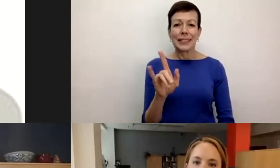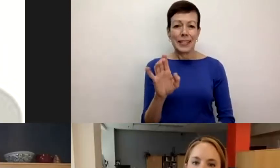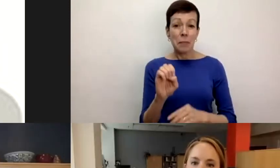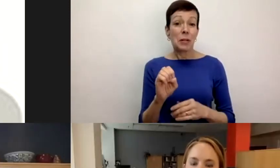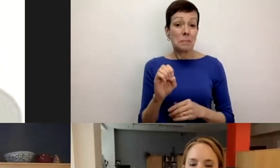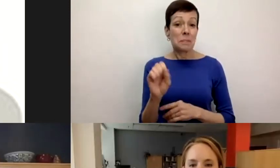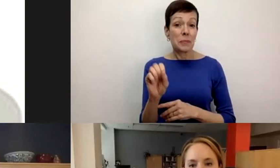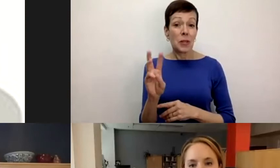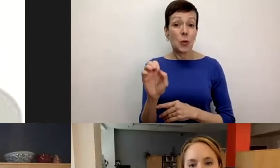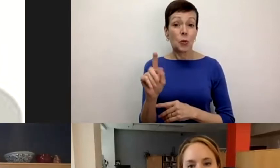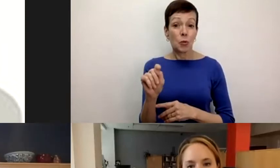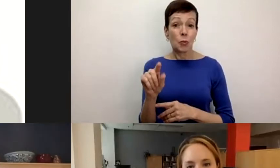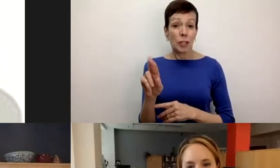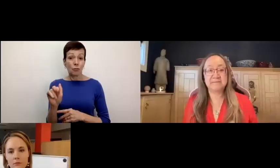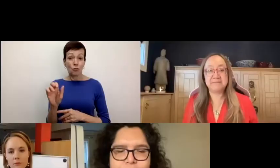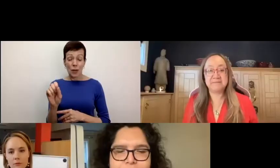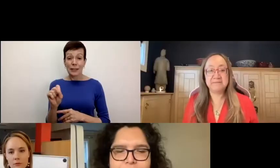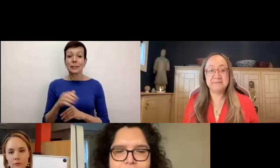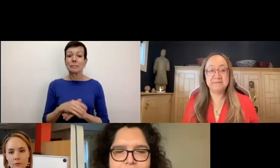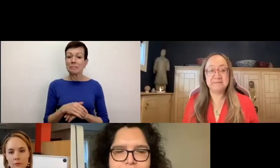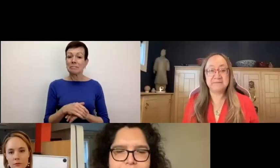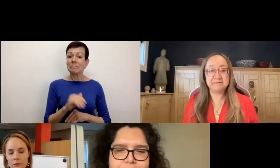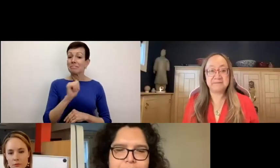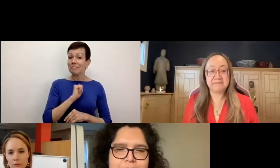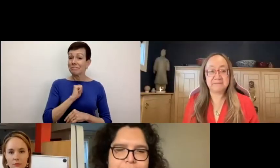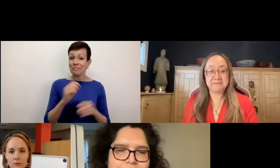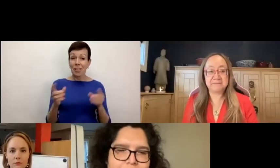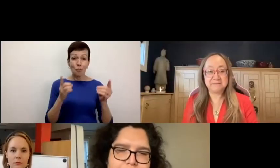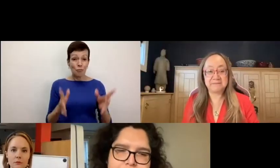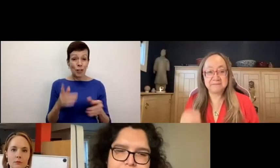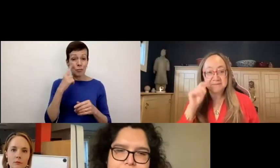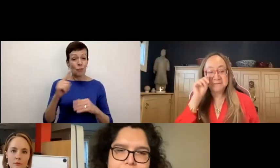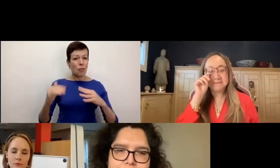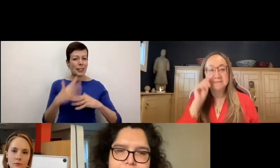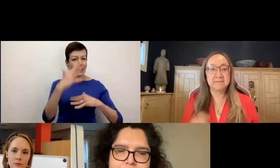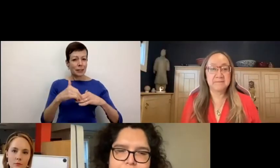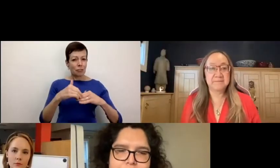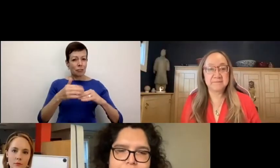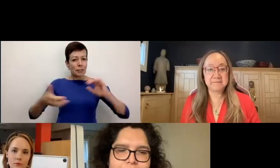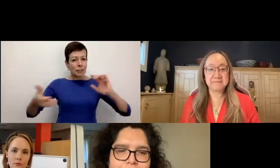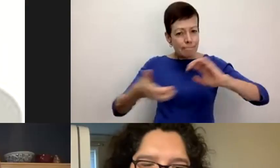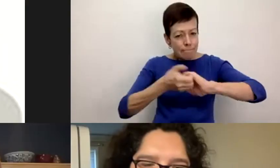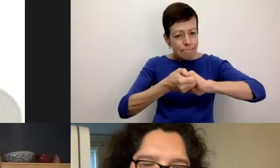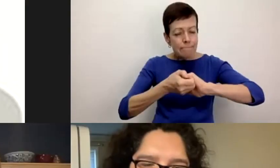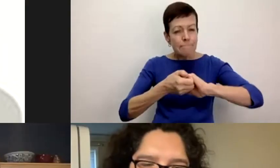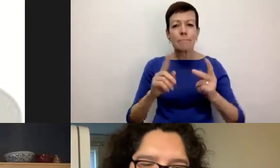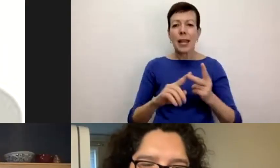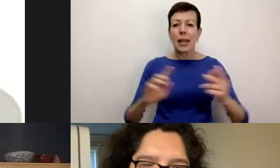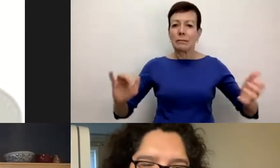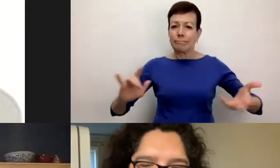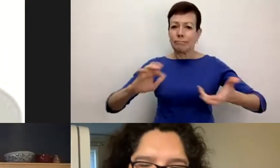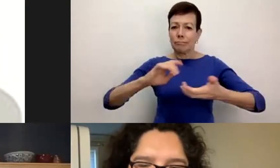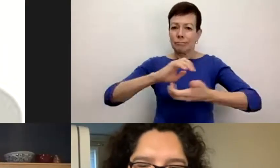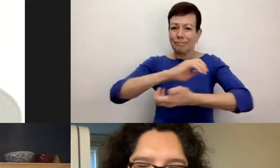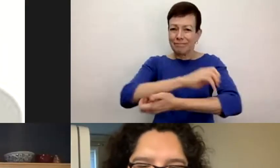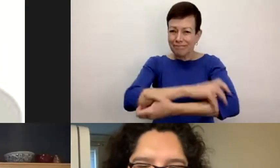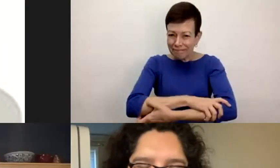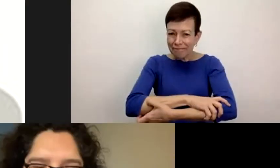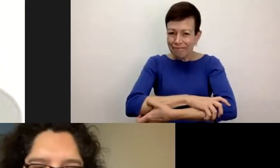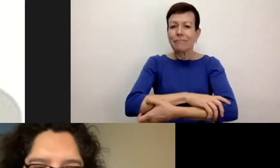I'm the Director of Indigenous Engagement and Reconciliation with Calgary Arts Development.